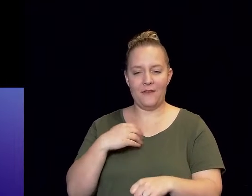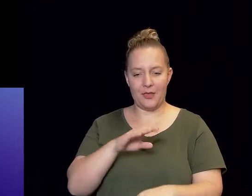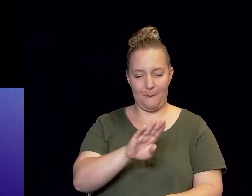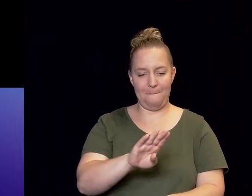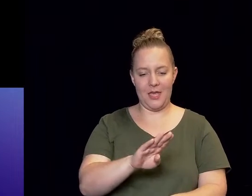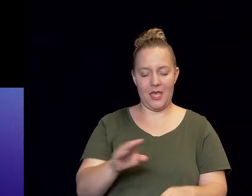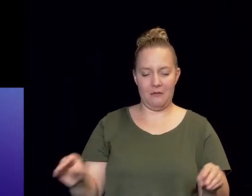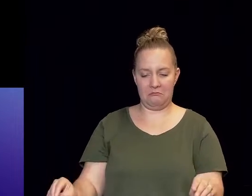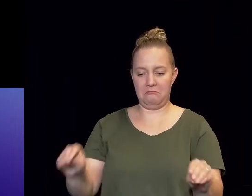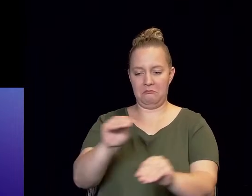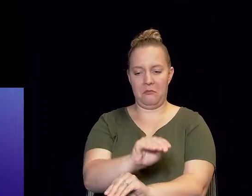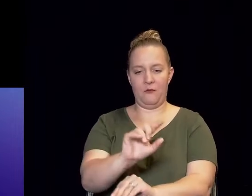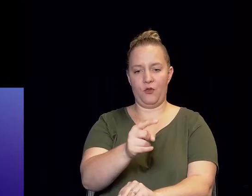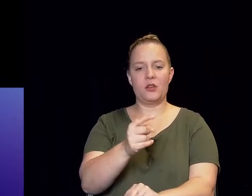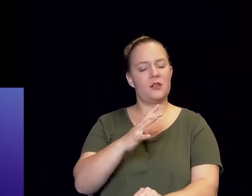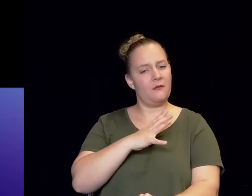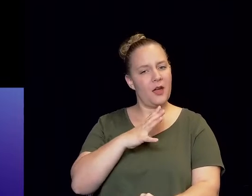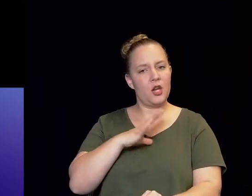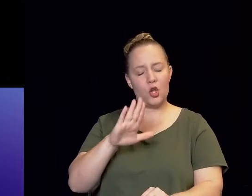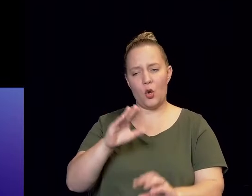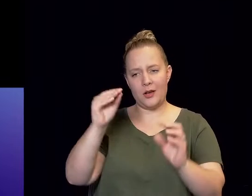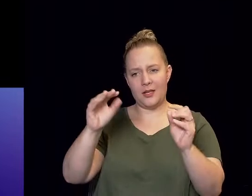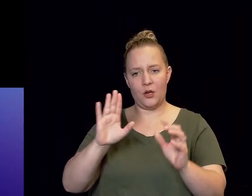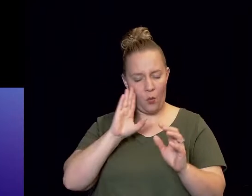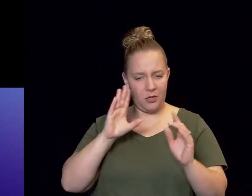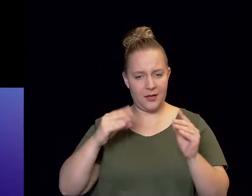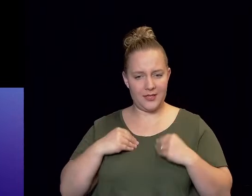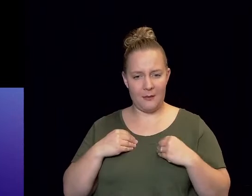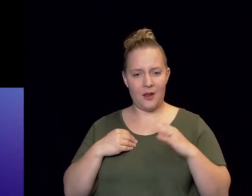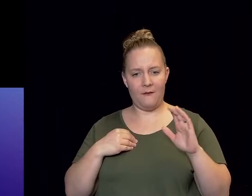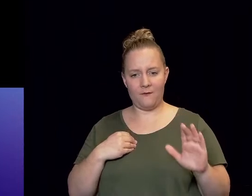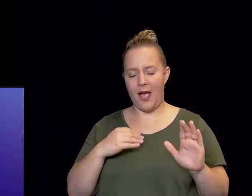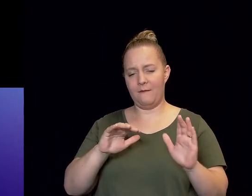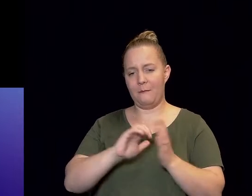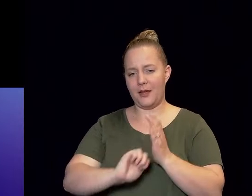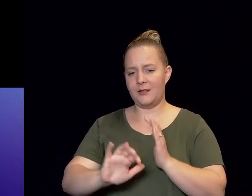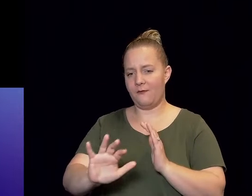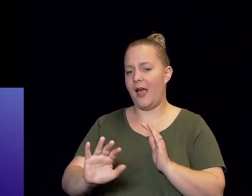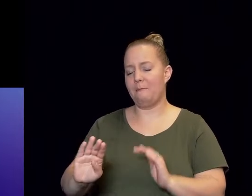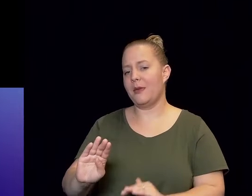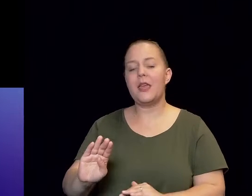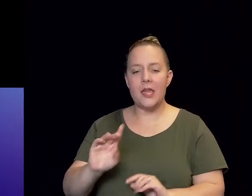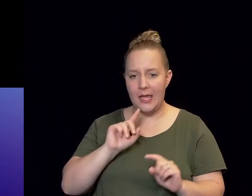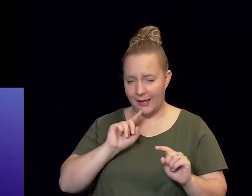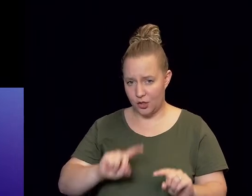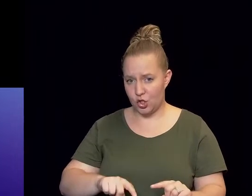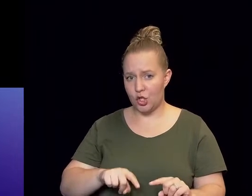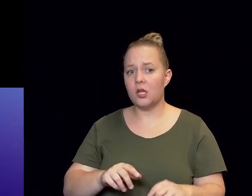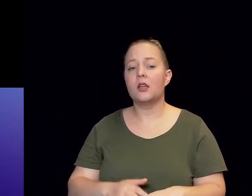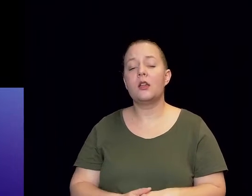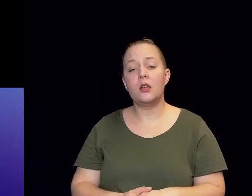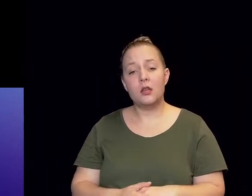around that's fine. But, your teacher is going to be a-okay with this 5 - 5b answer. So again, take